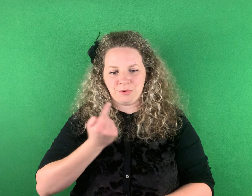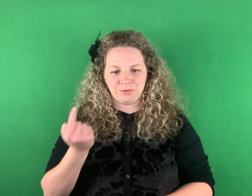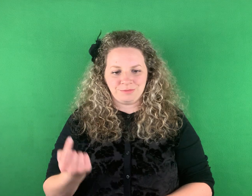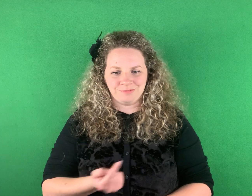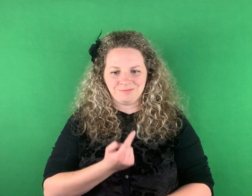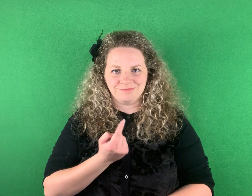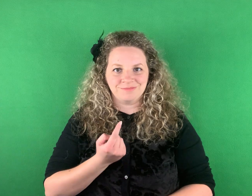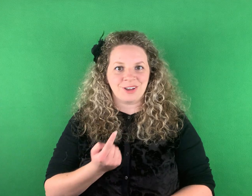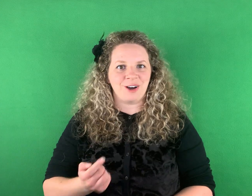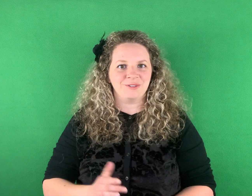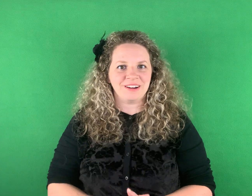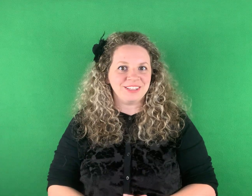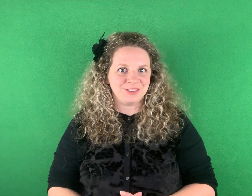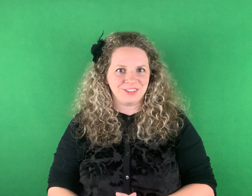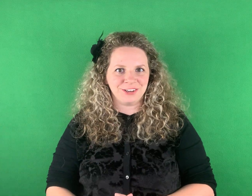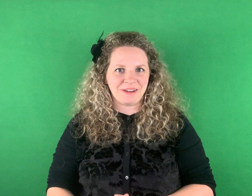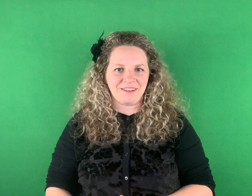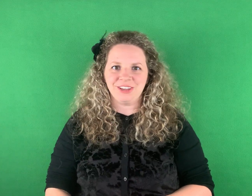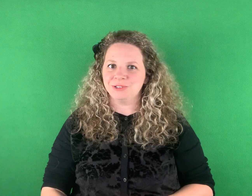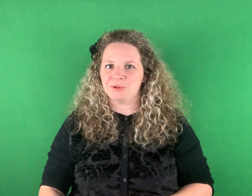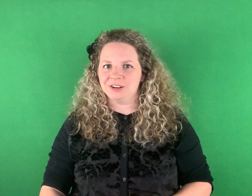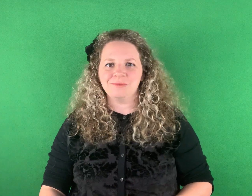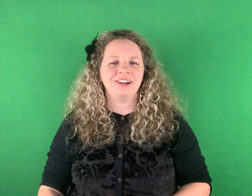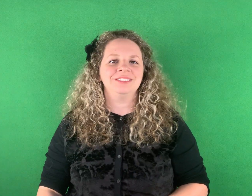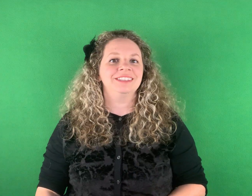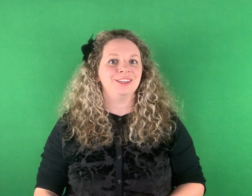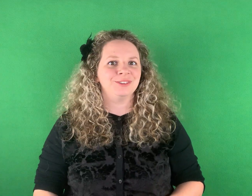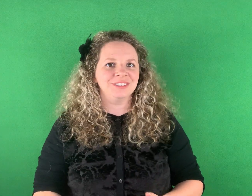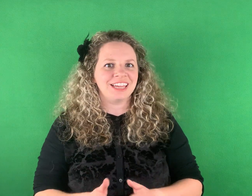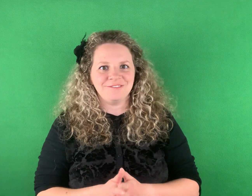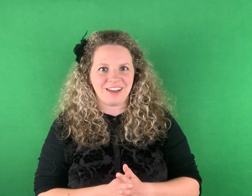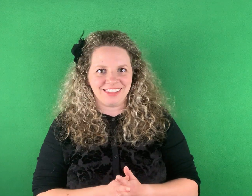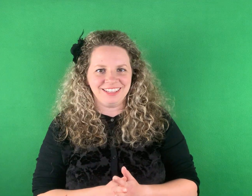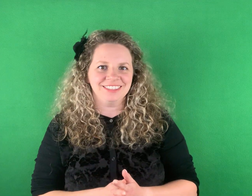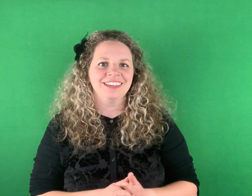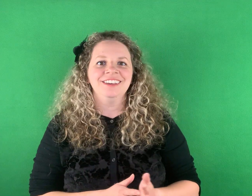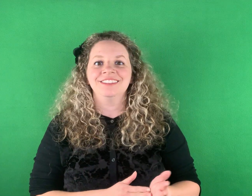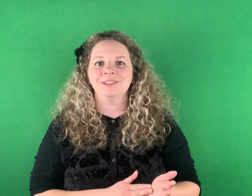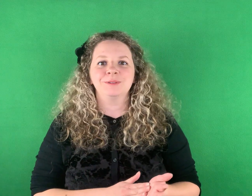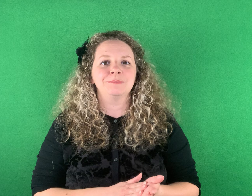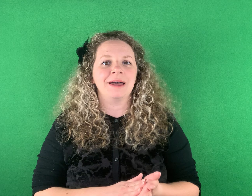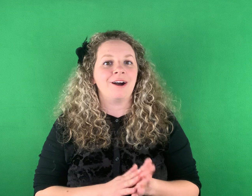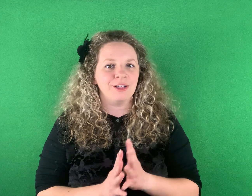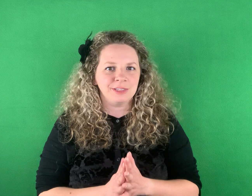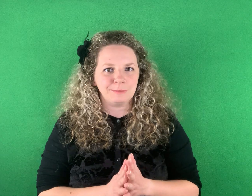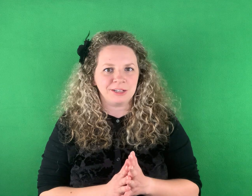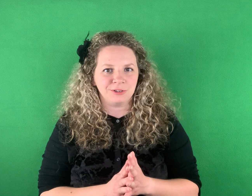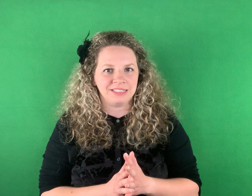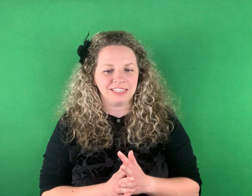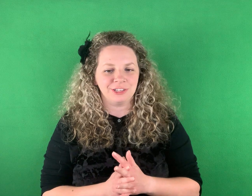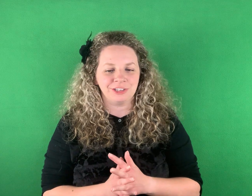Alright, so there you have it— Tauren Wells, “Hills and Valleys.” This was my on-the-spot translation.